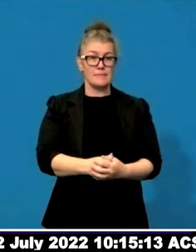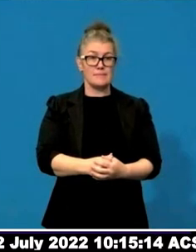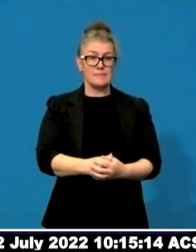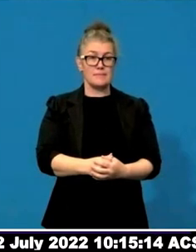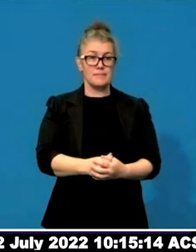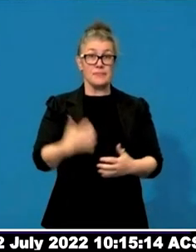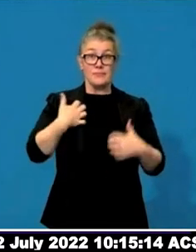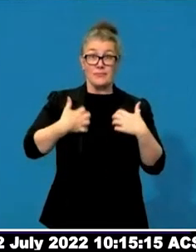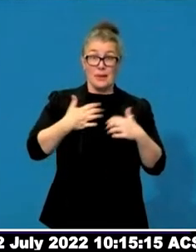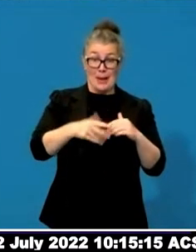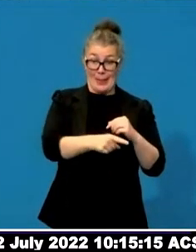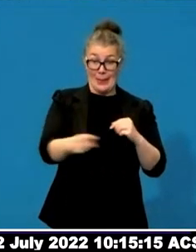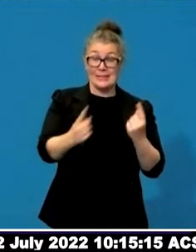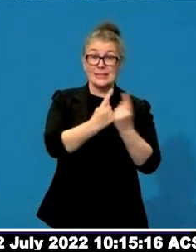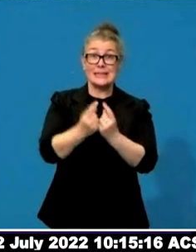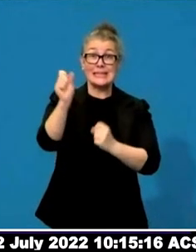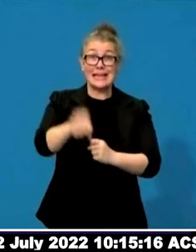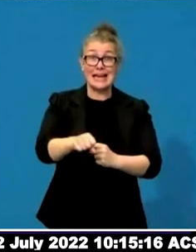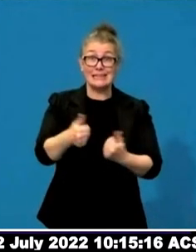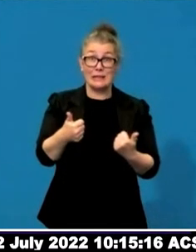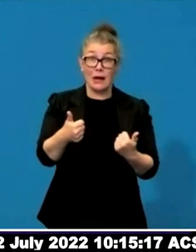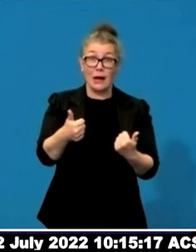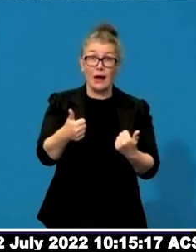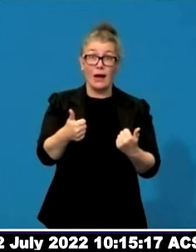And you manage as best as you can now,